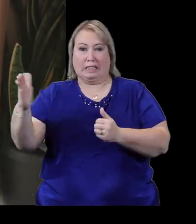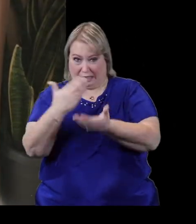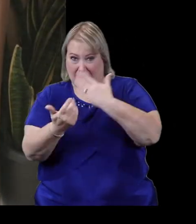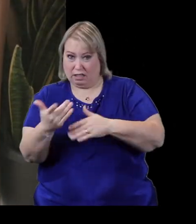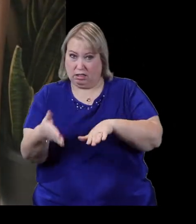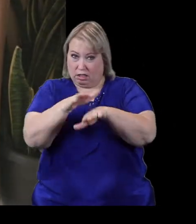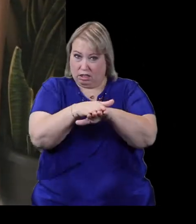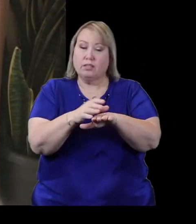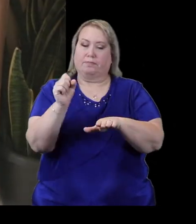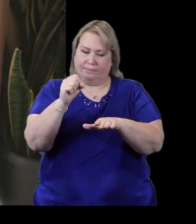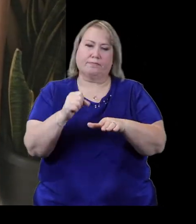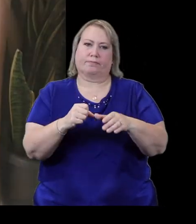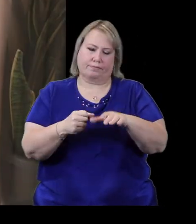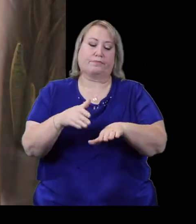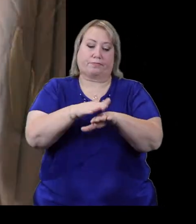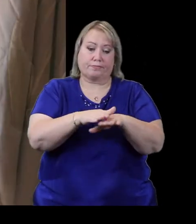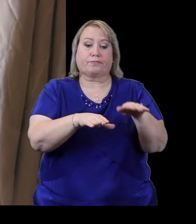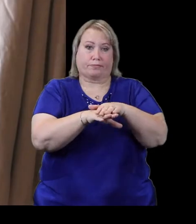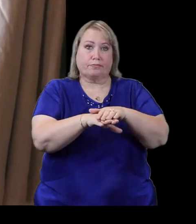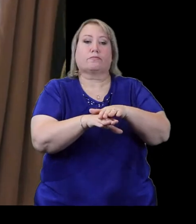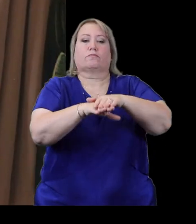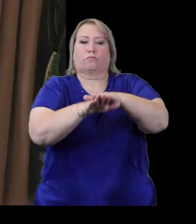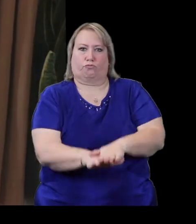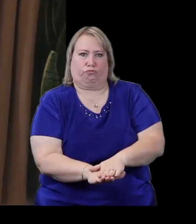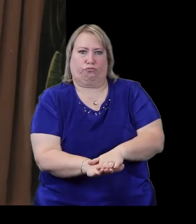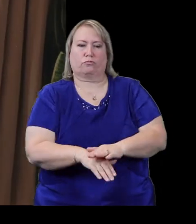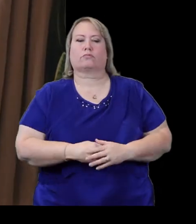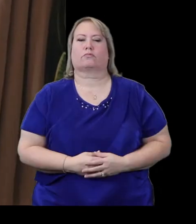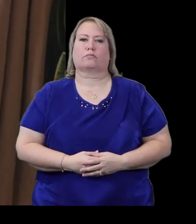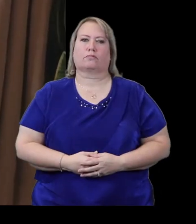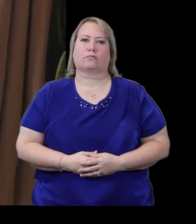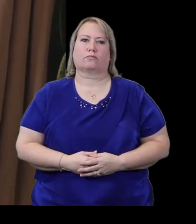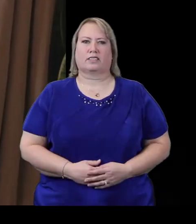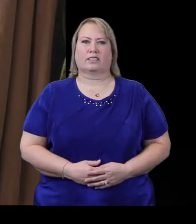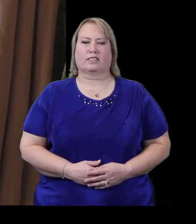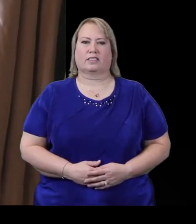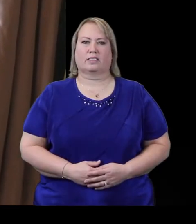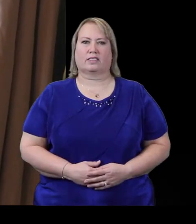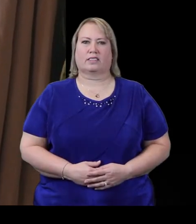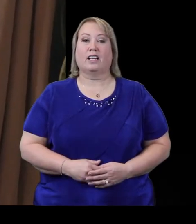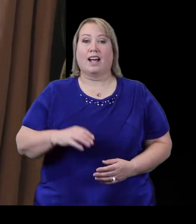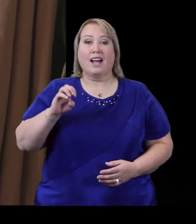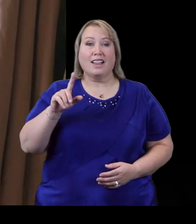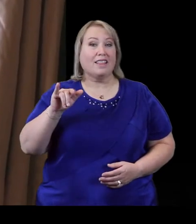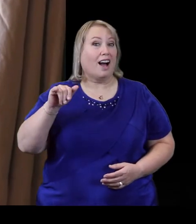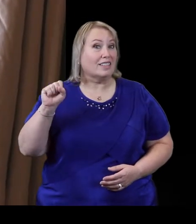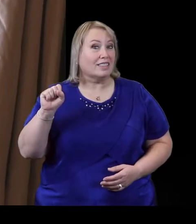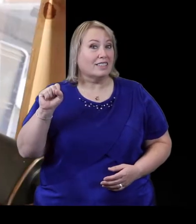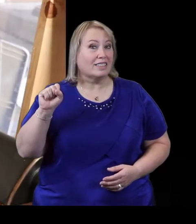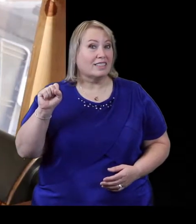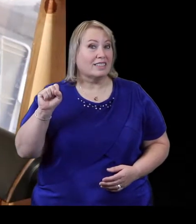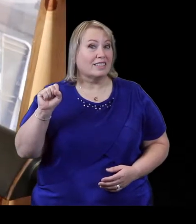So he can get the hand over hand. [ Background sounds ]